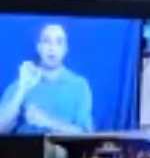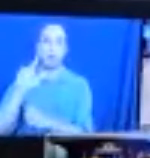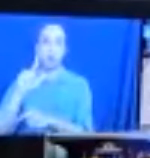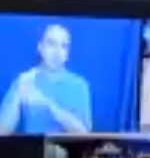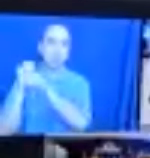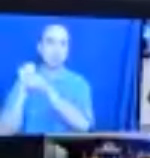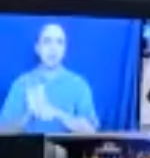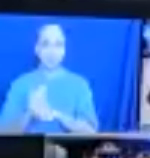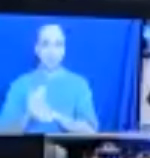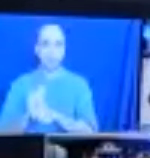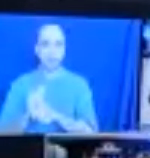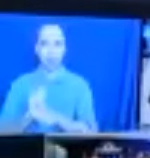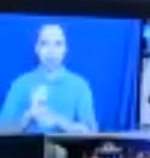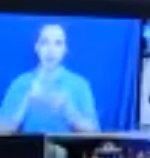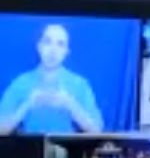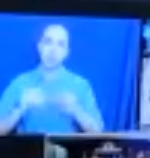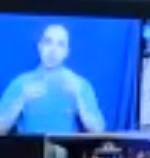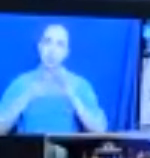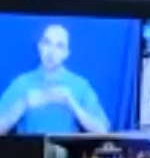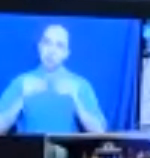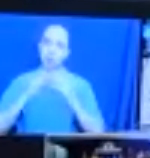DOCUMENTS TO SUPPORT IT.